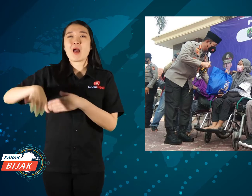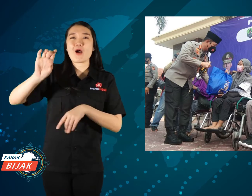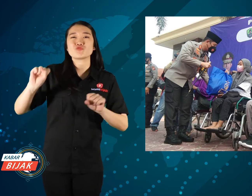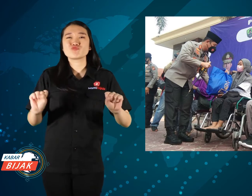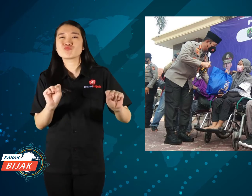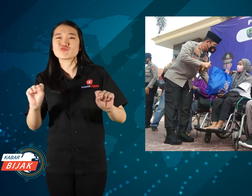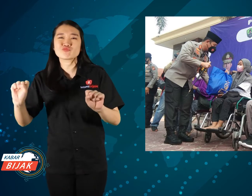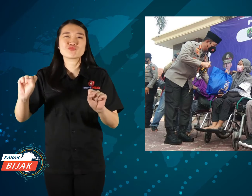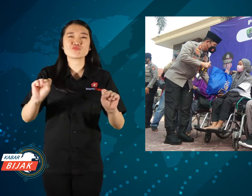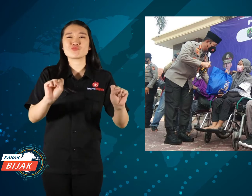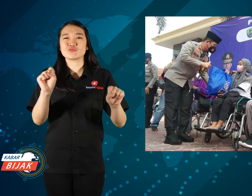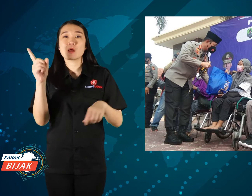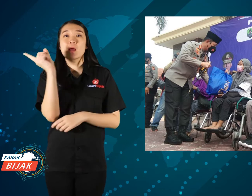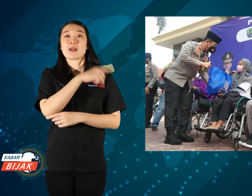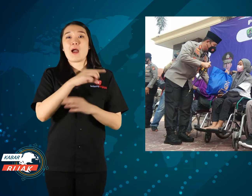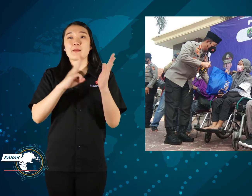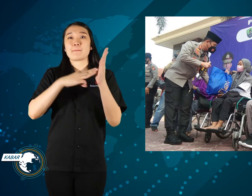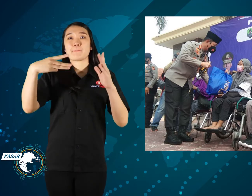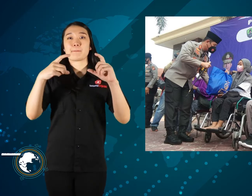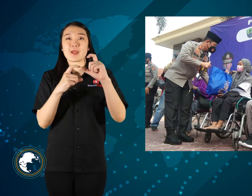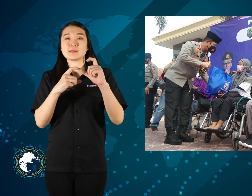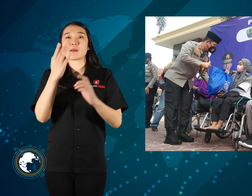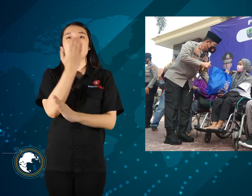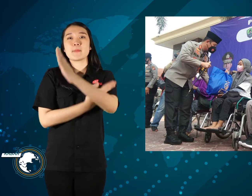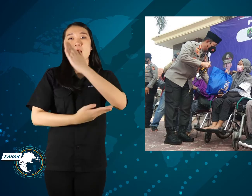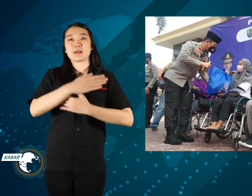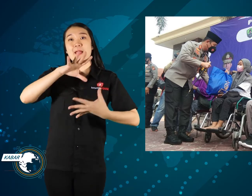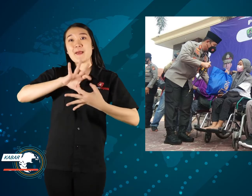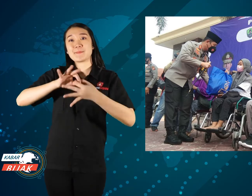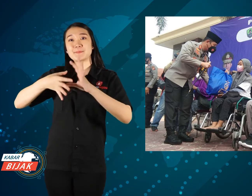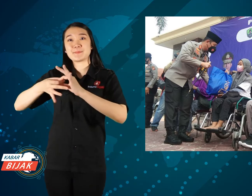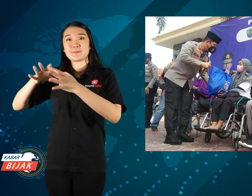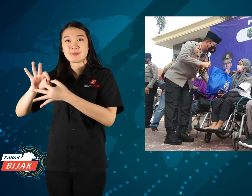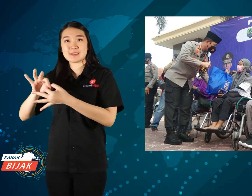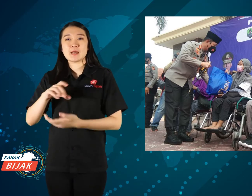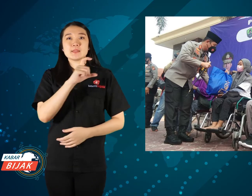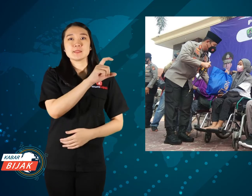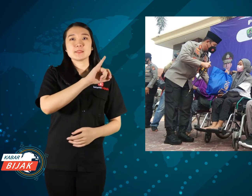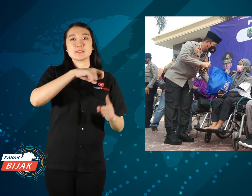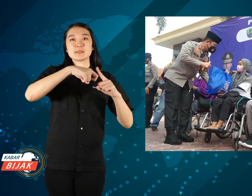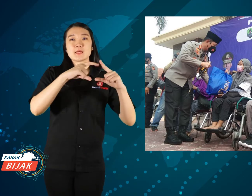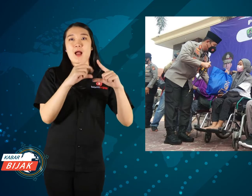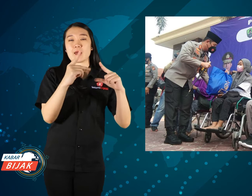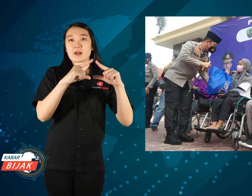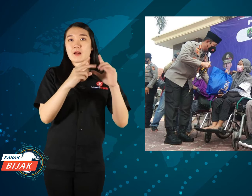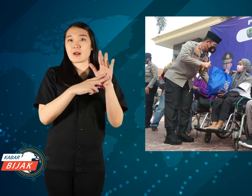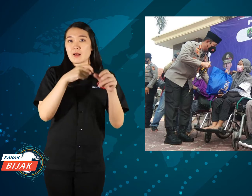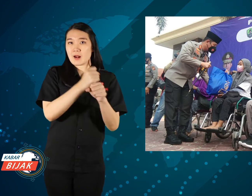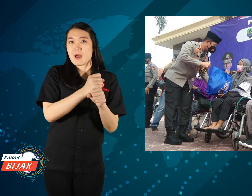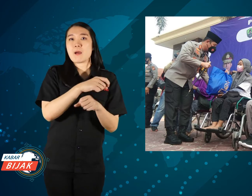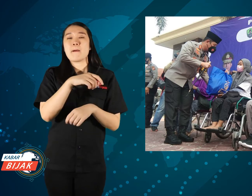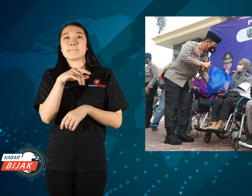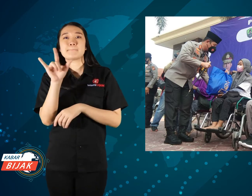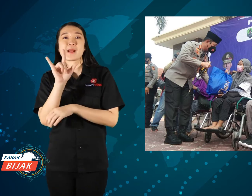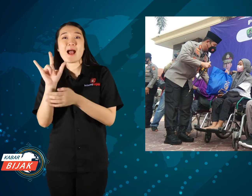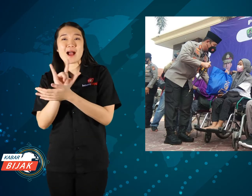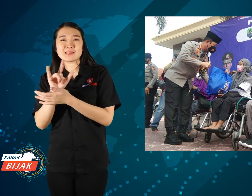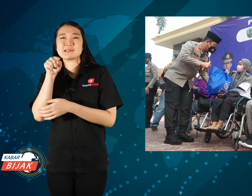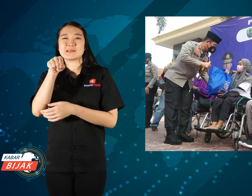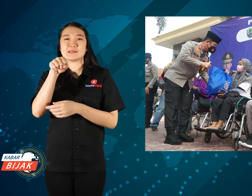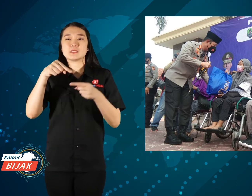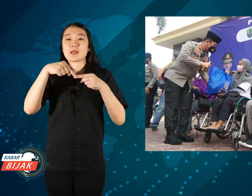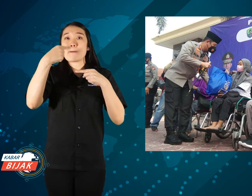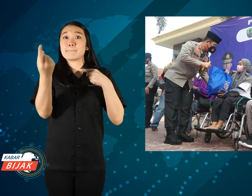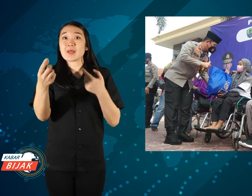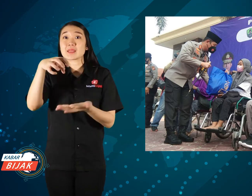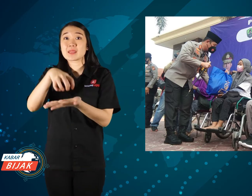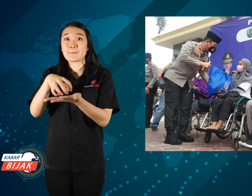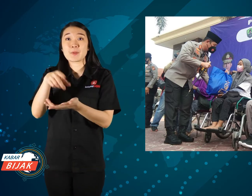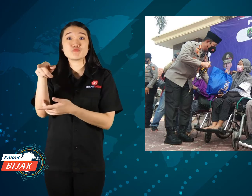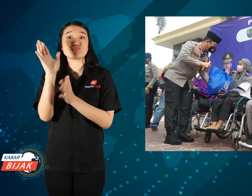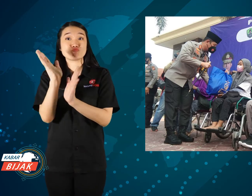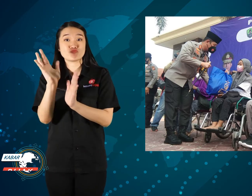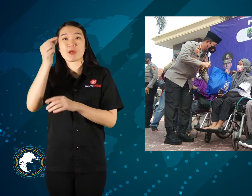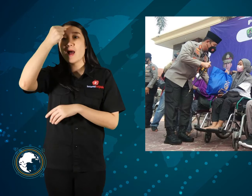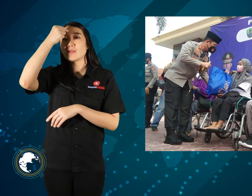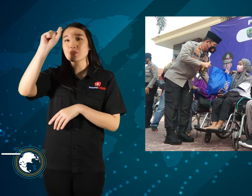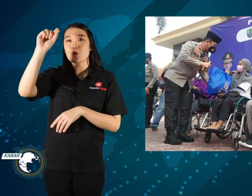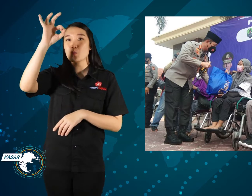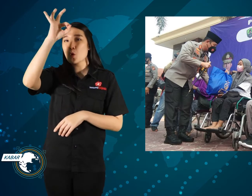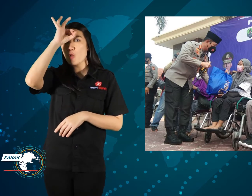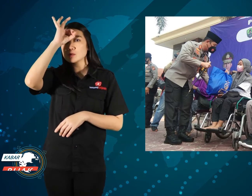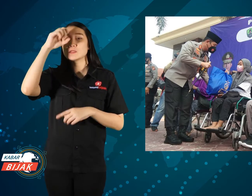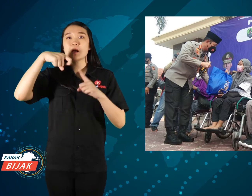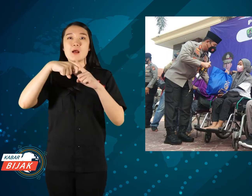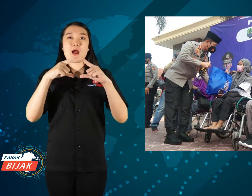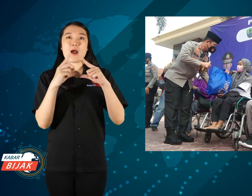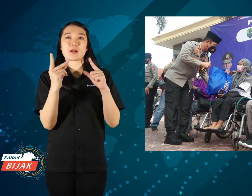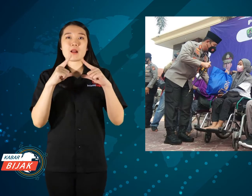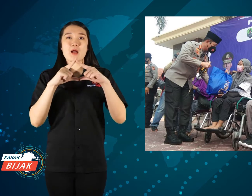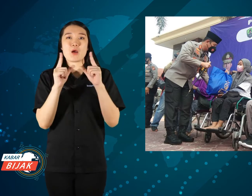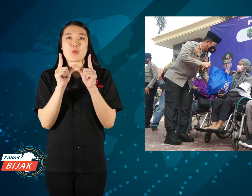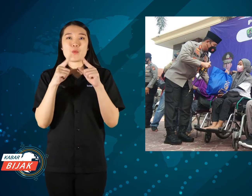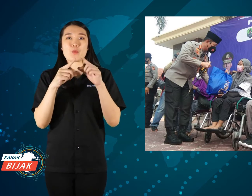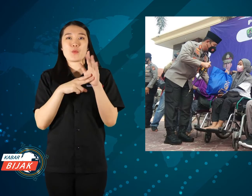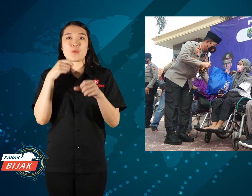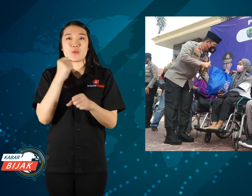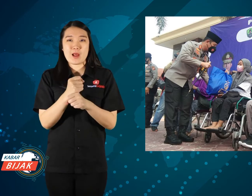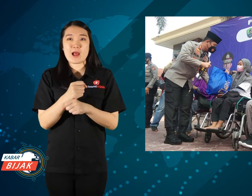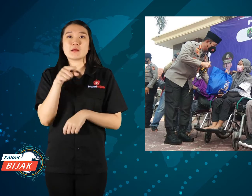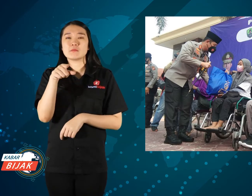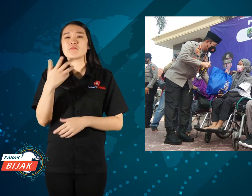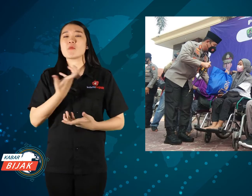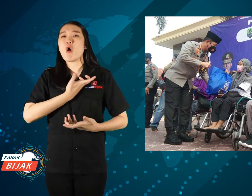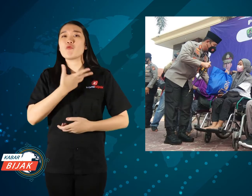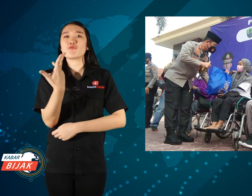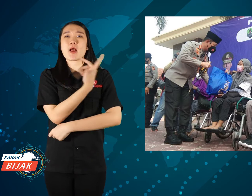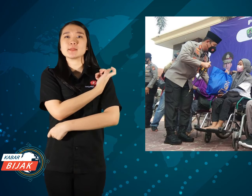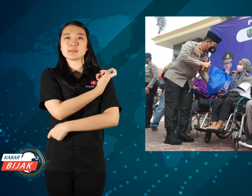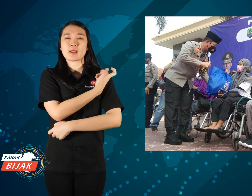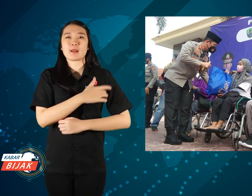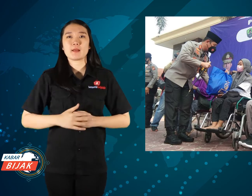go depart from the Paralympic mes in Cikarang Bekasi until they arrived at the Karawang police station for vaccination.